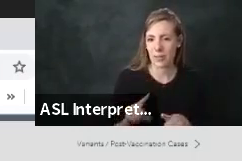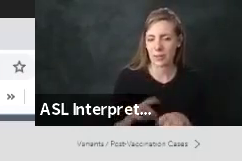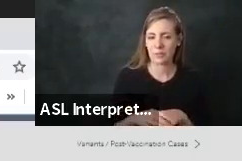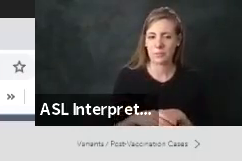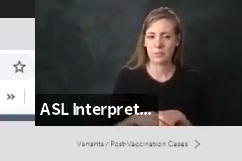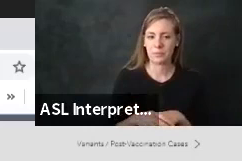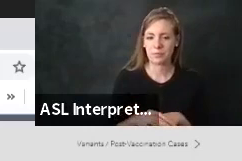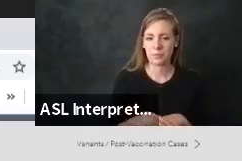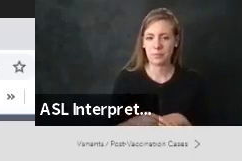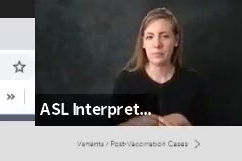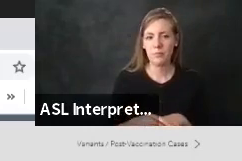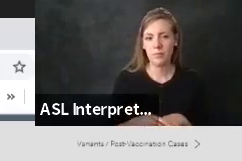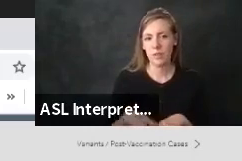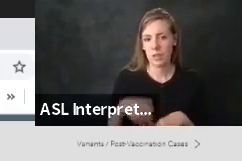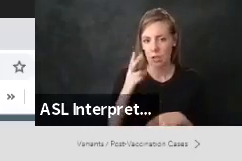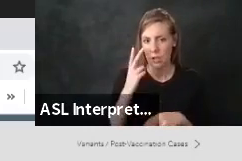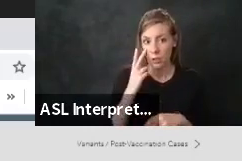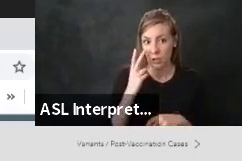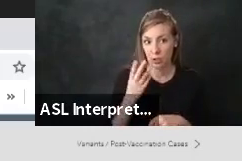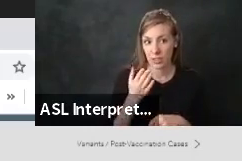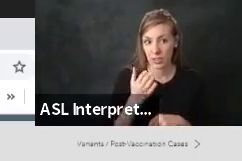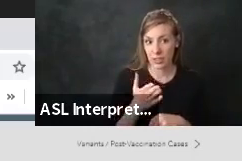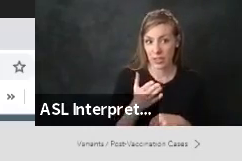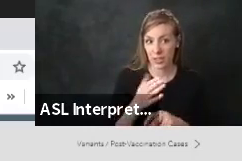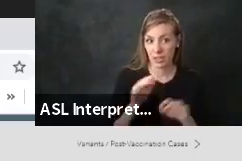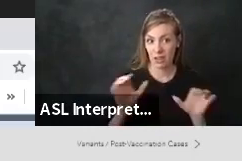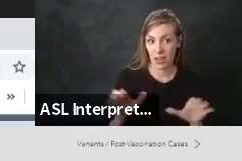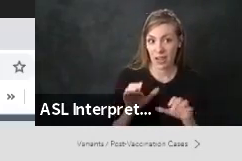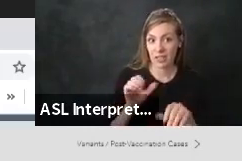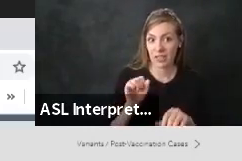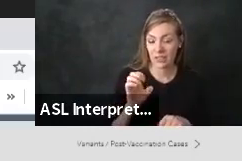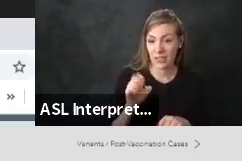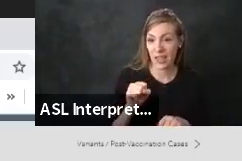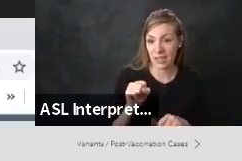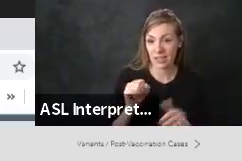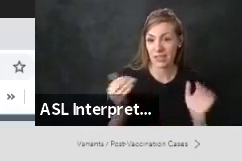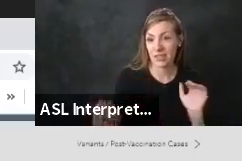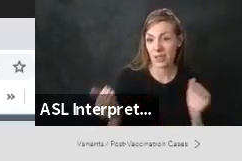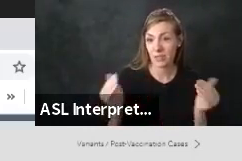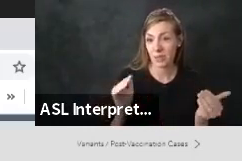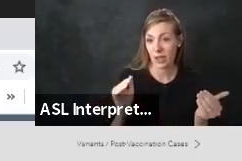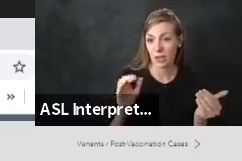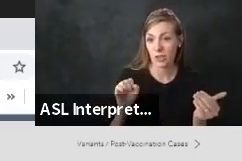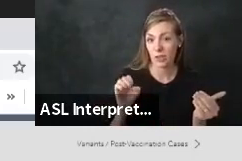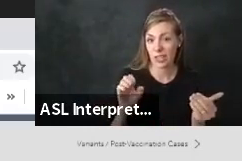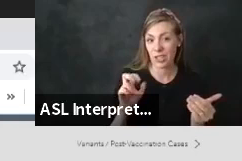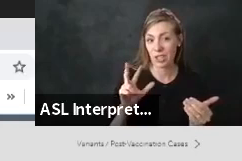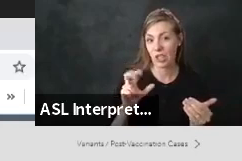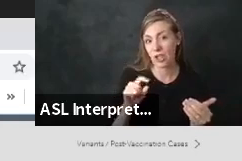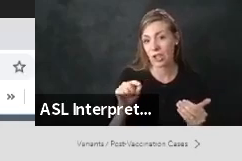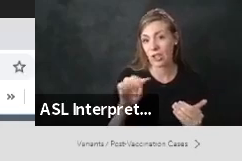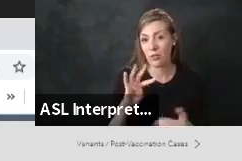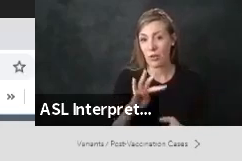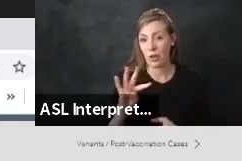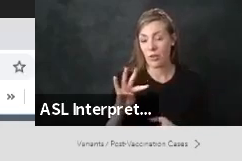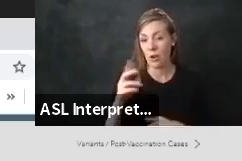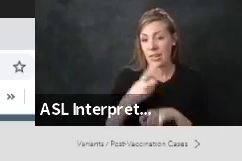So you can see here with this active cases as compared to cases 30 to 44 days ago as compared to all time.